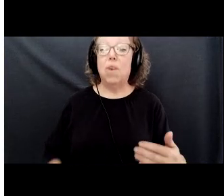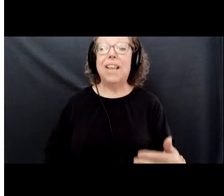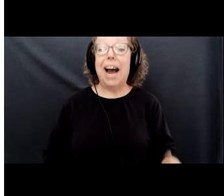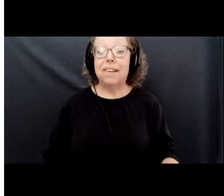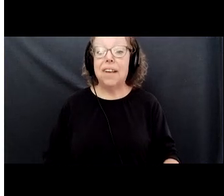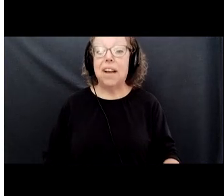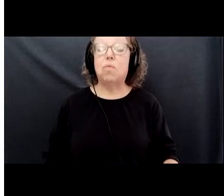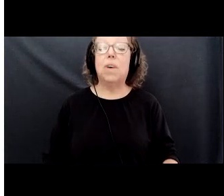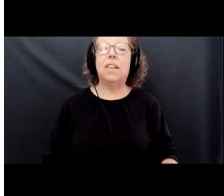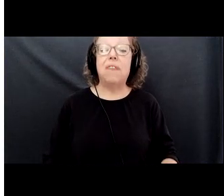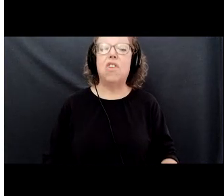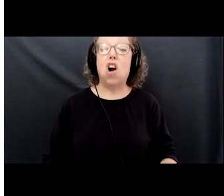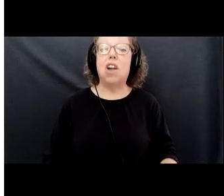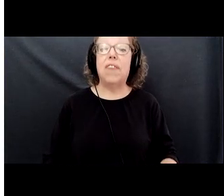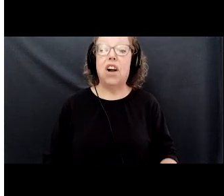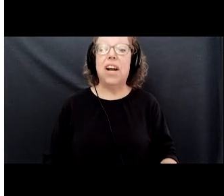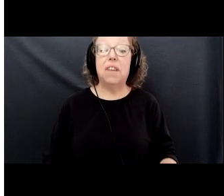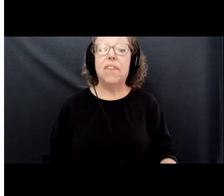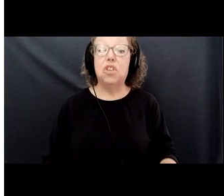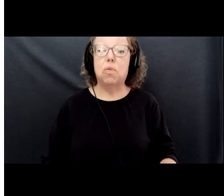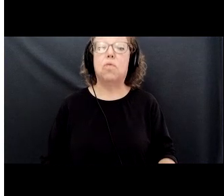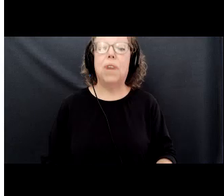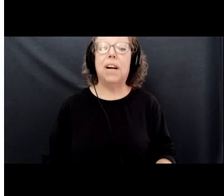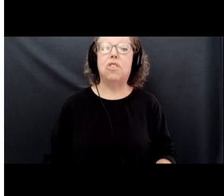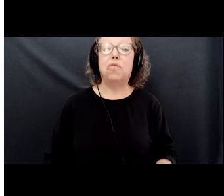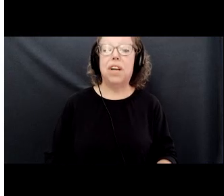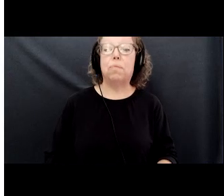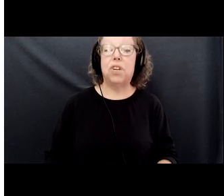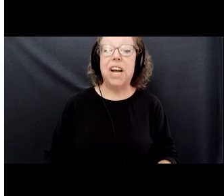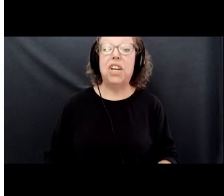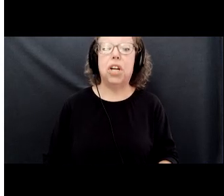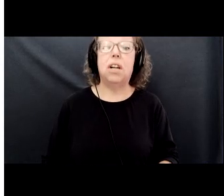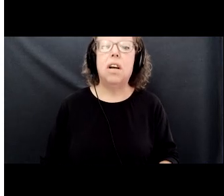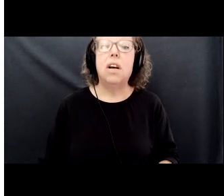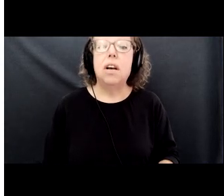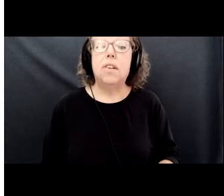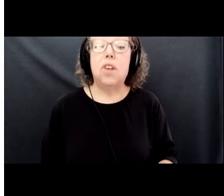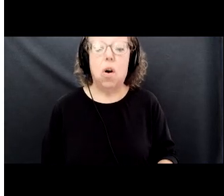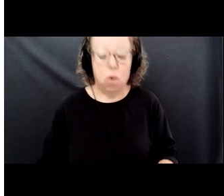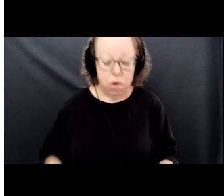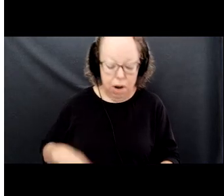with access with deaf and hard of hearing individuals when it comes to transportation. So,